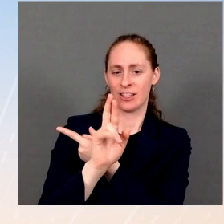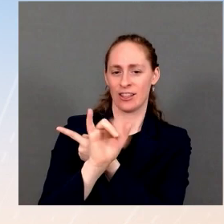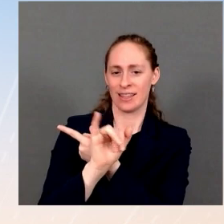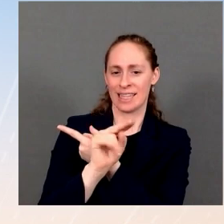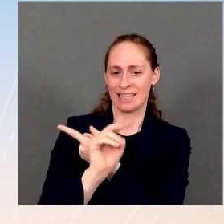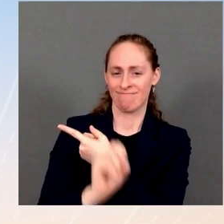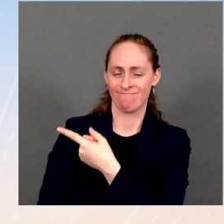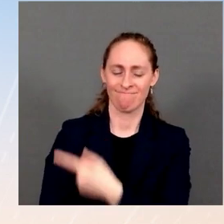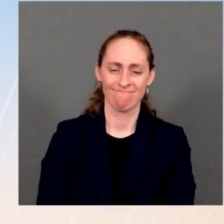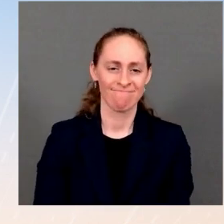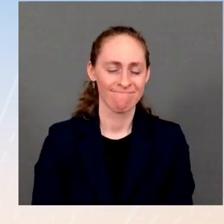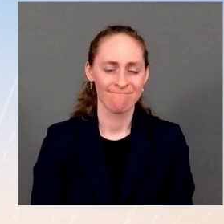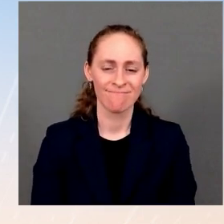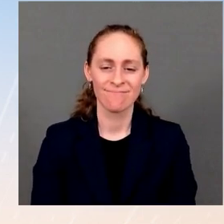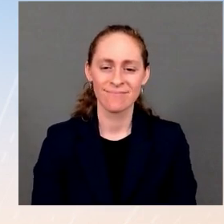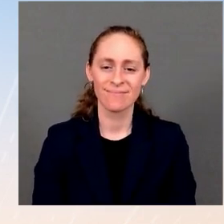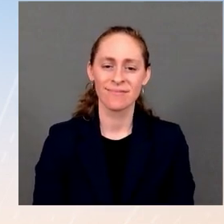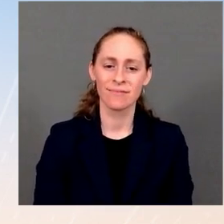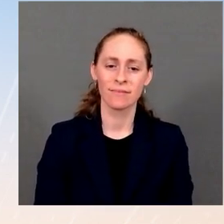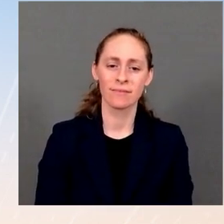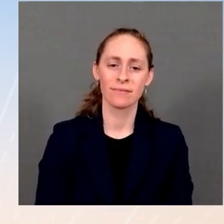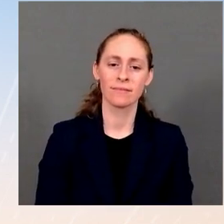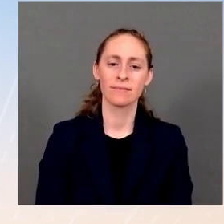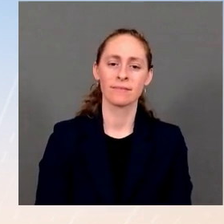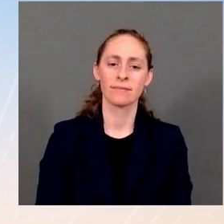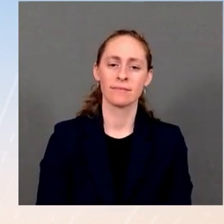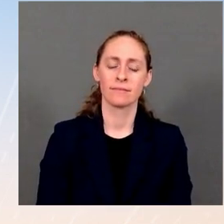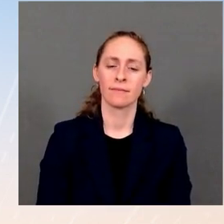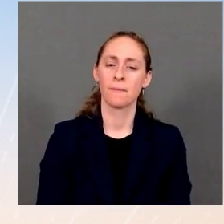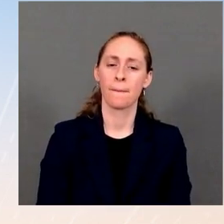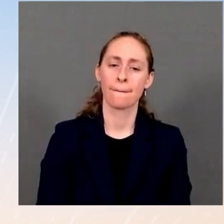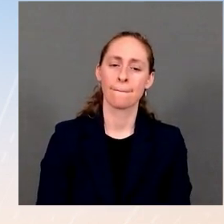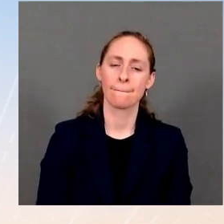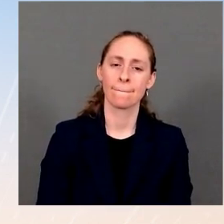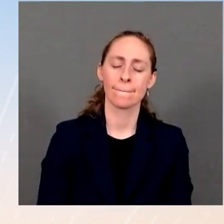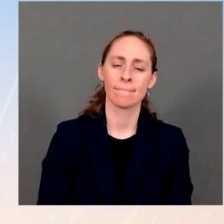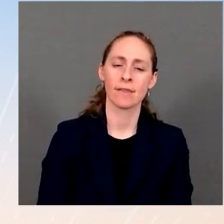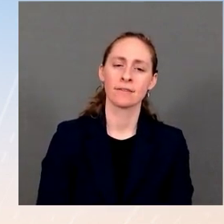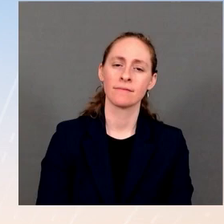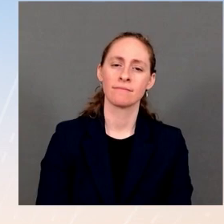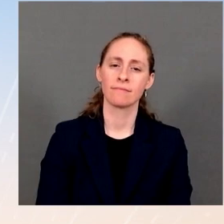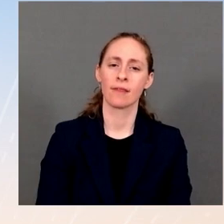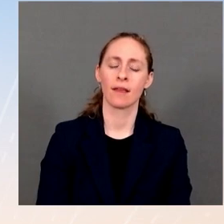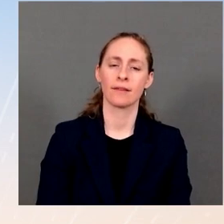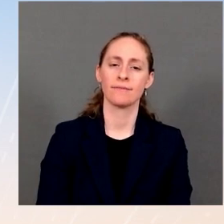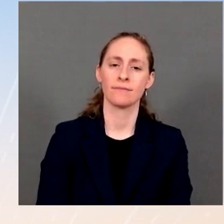You know, we've got an incredible crisis that we're taking on, in the form of climate change.